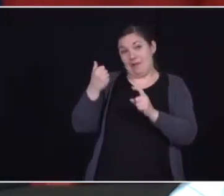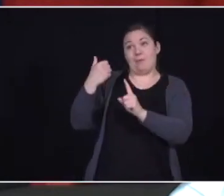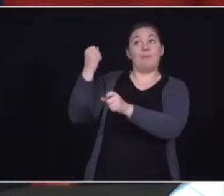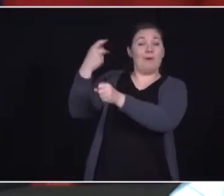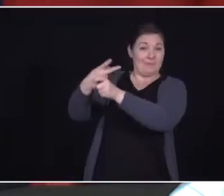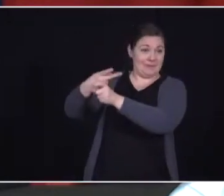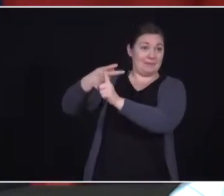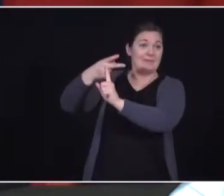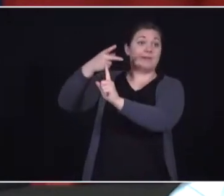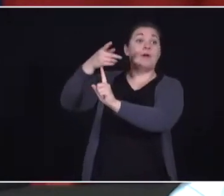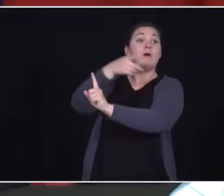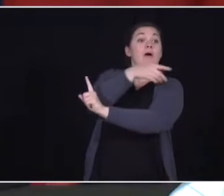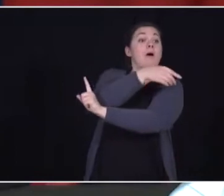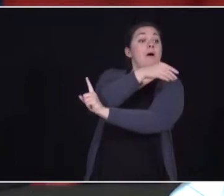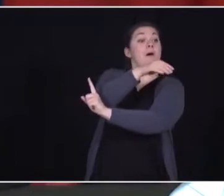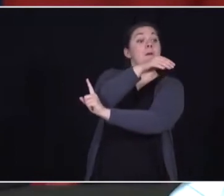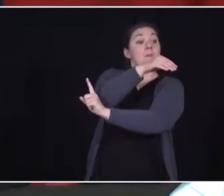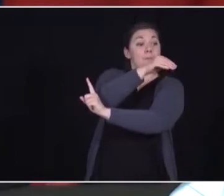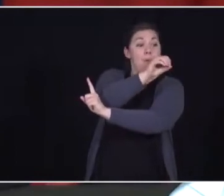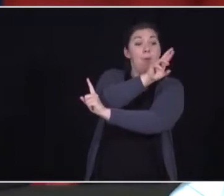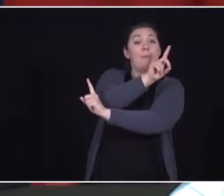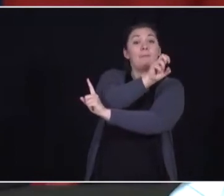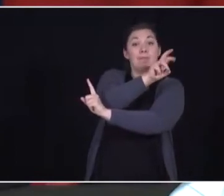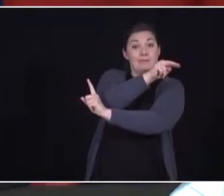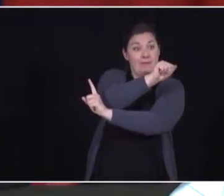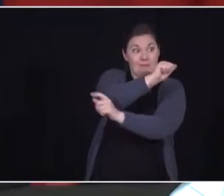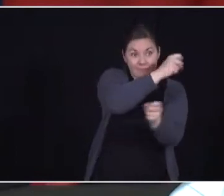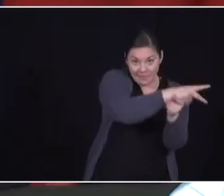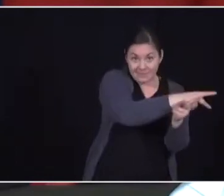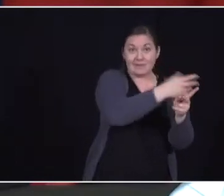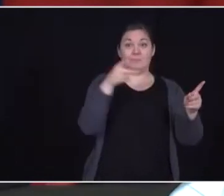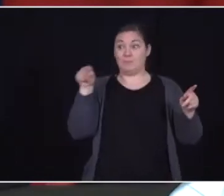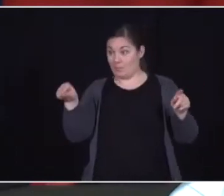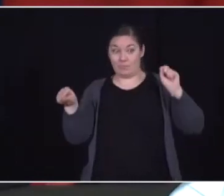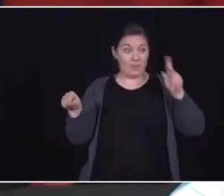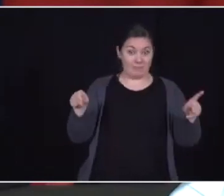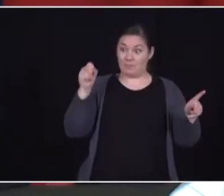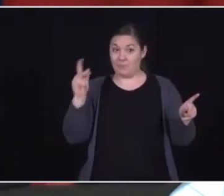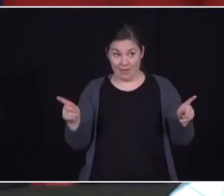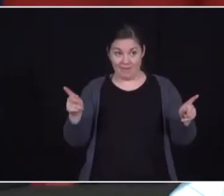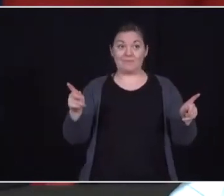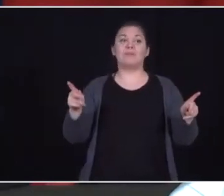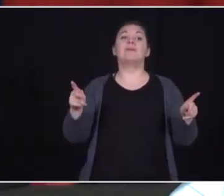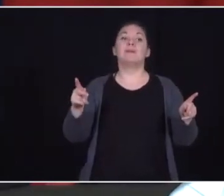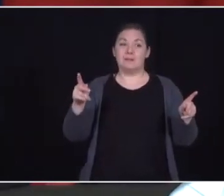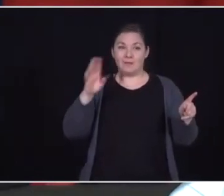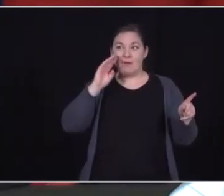availability will increase and the speed will move forward and the populations will be provided vaccines, offered vaccines and a more rapid process.